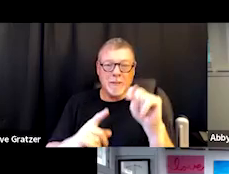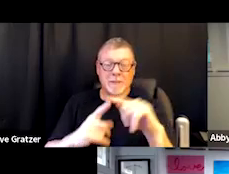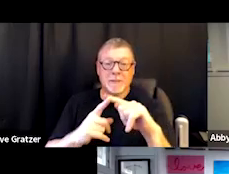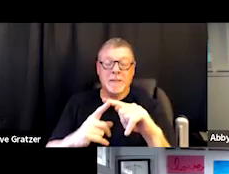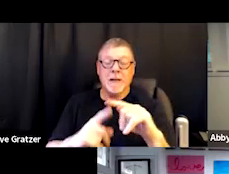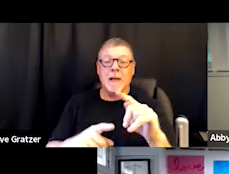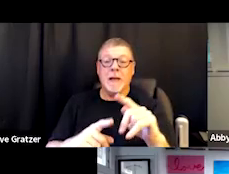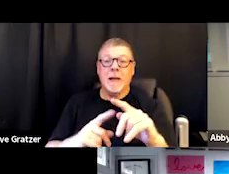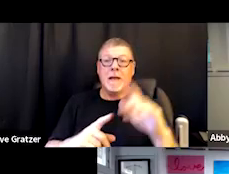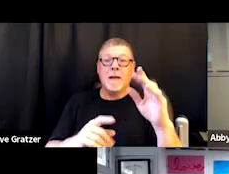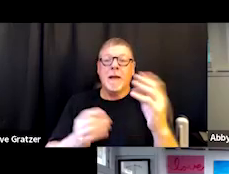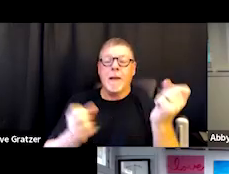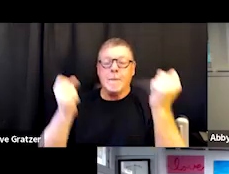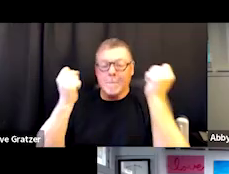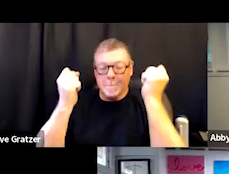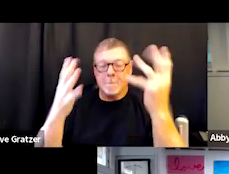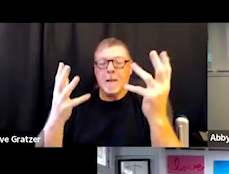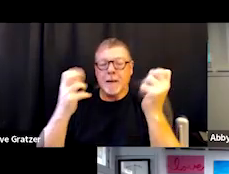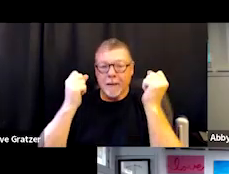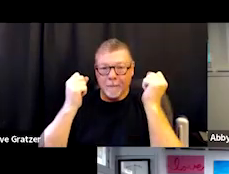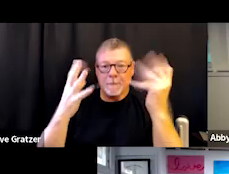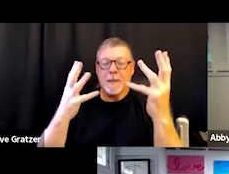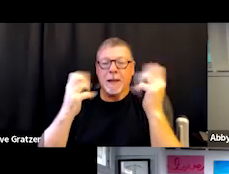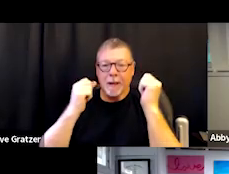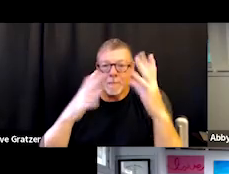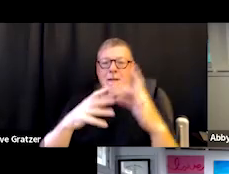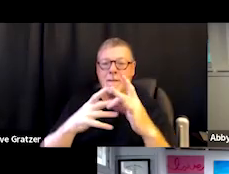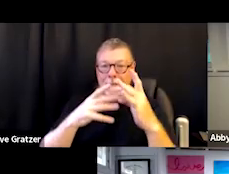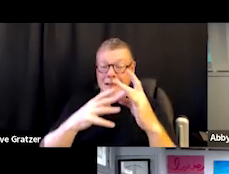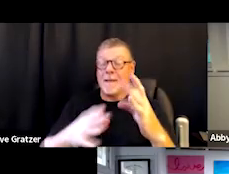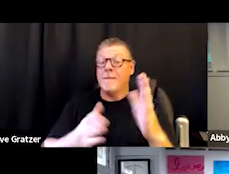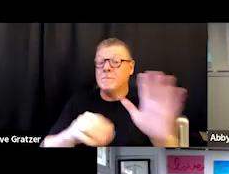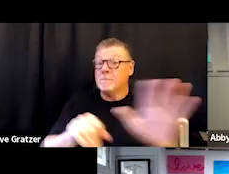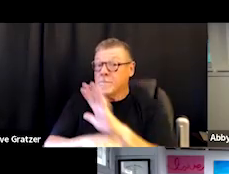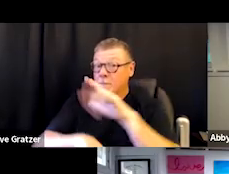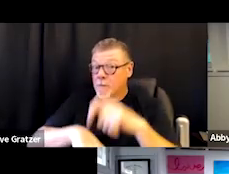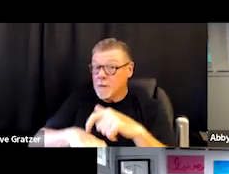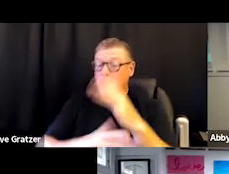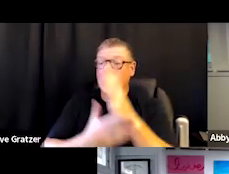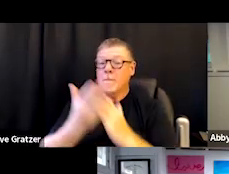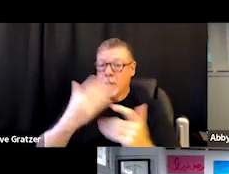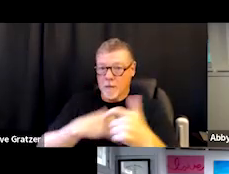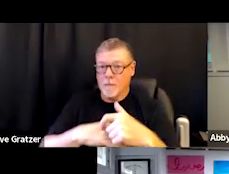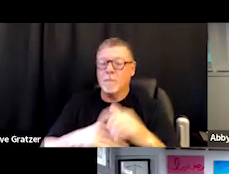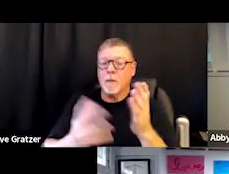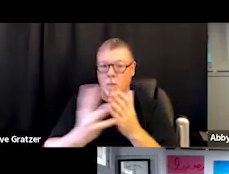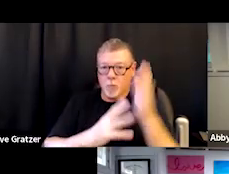there are a number of PATH positions, either full time or part time, that are funded through that mechanism.